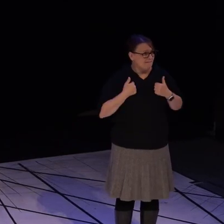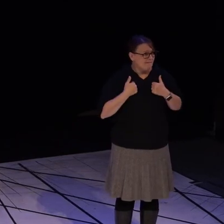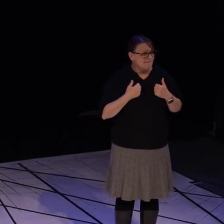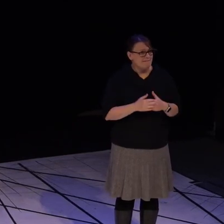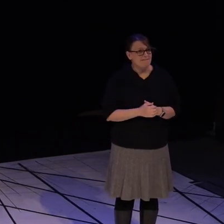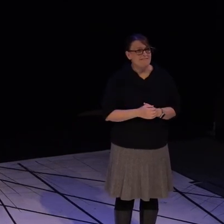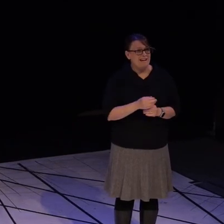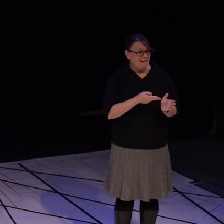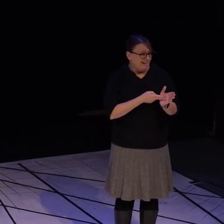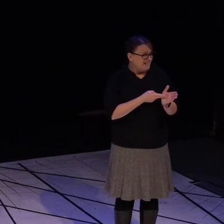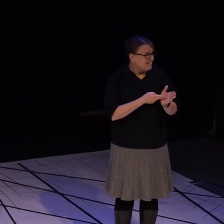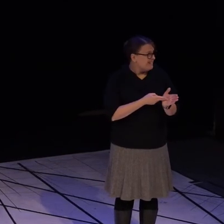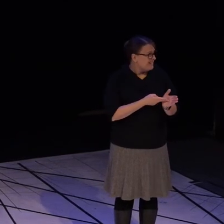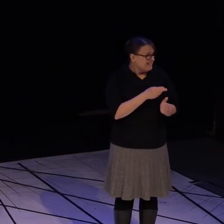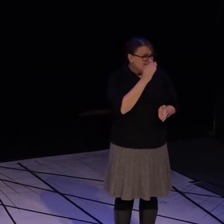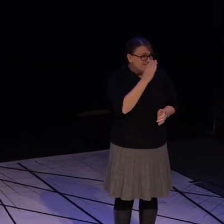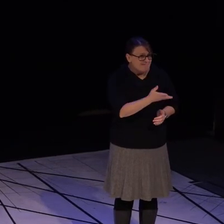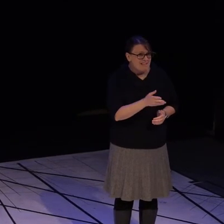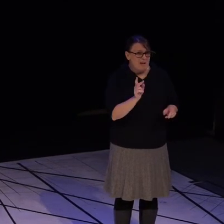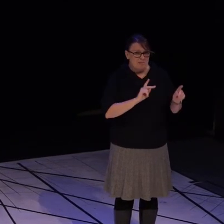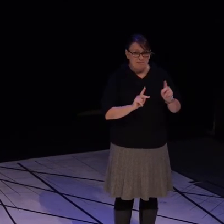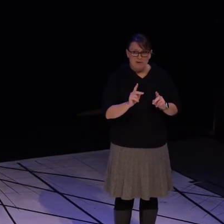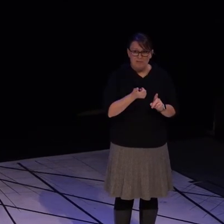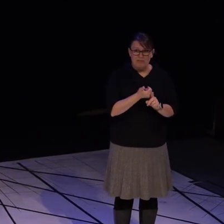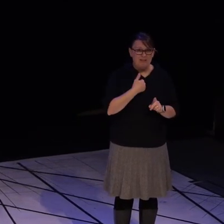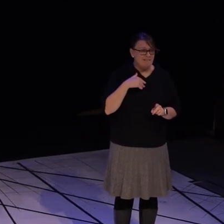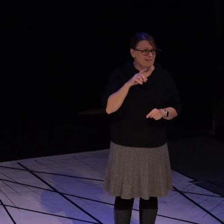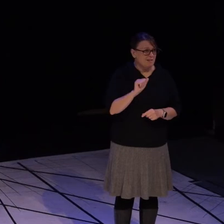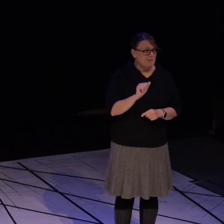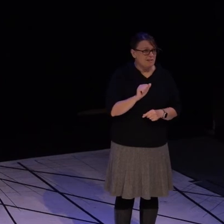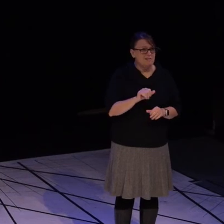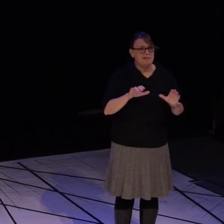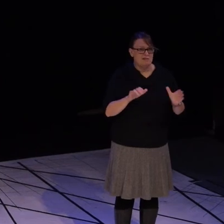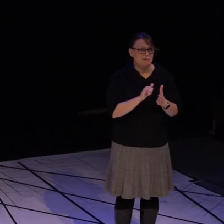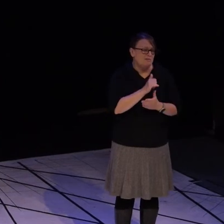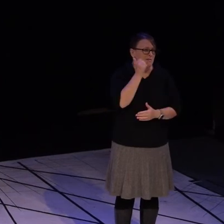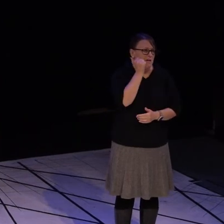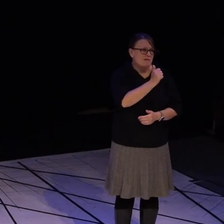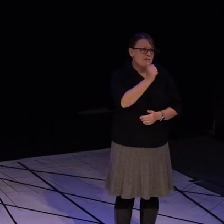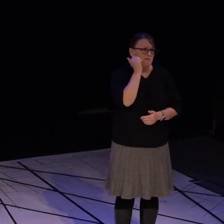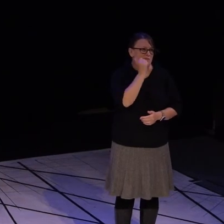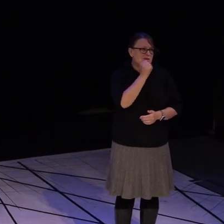And honestly you guys, people with disabilities do this every single day.